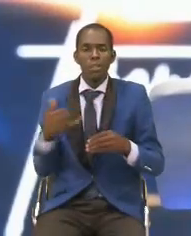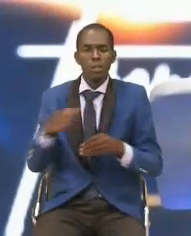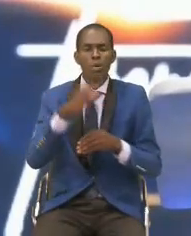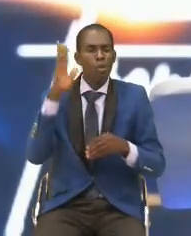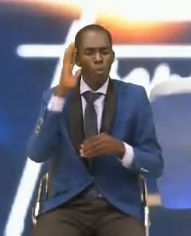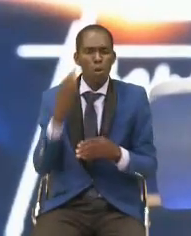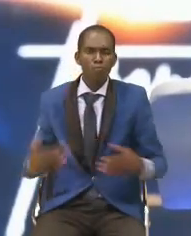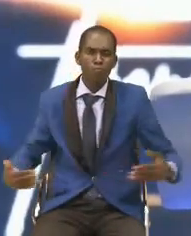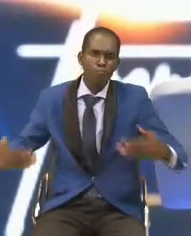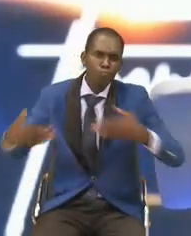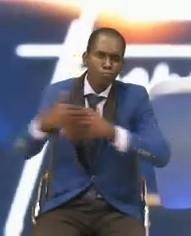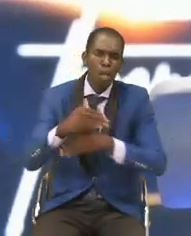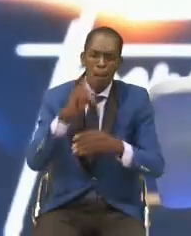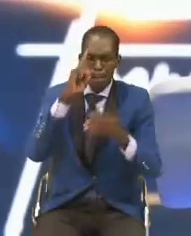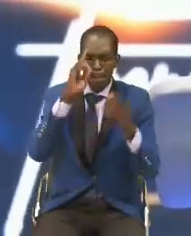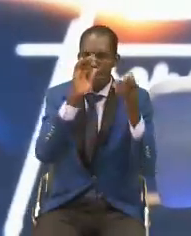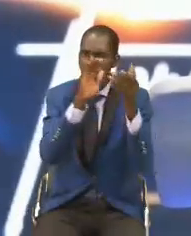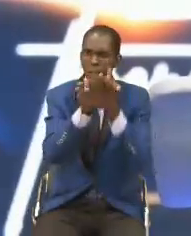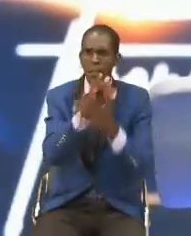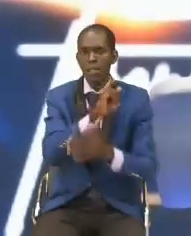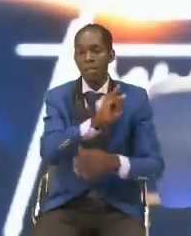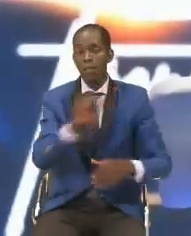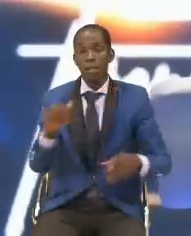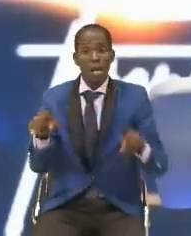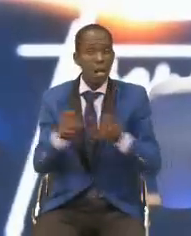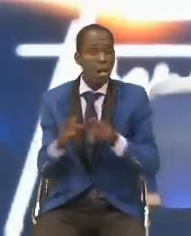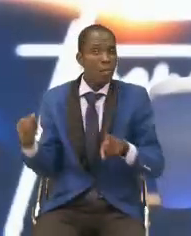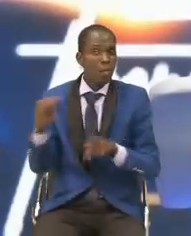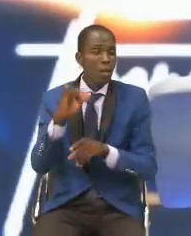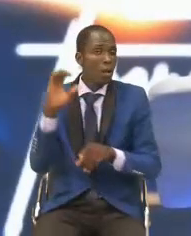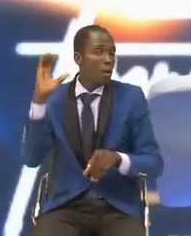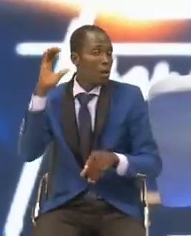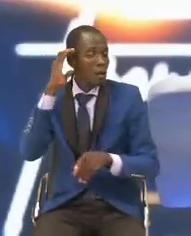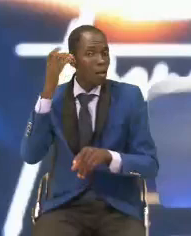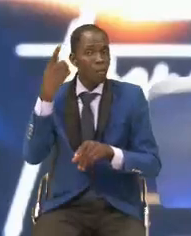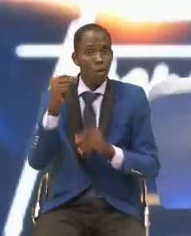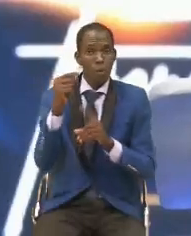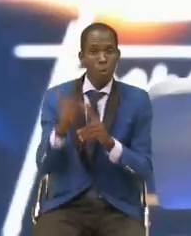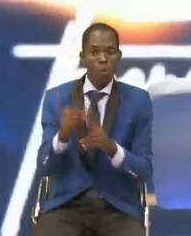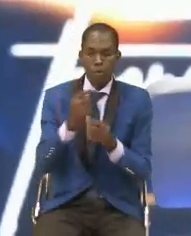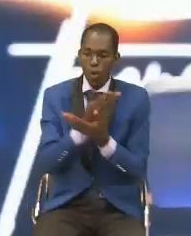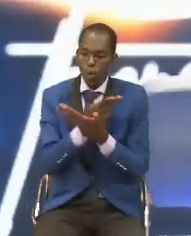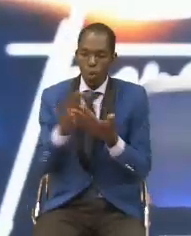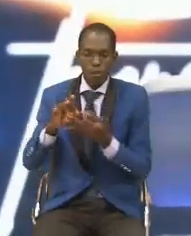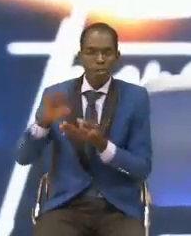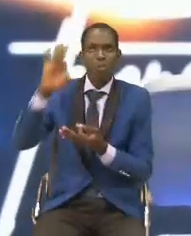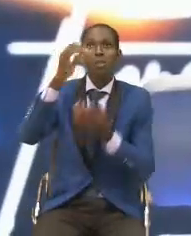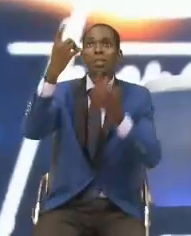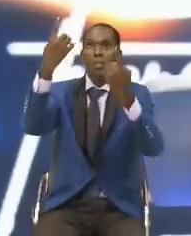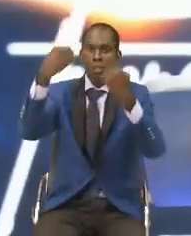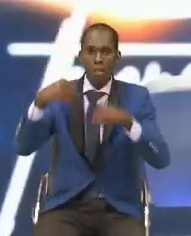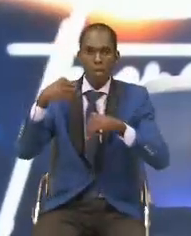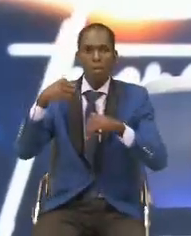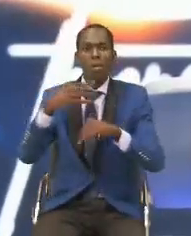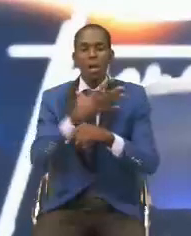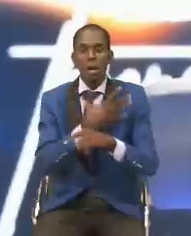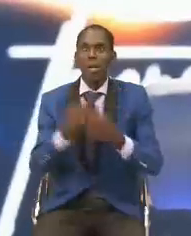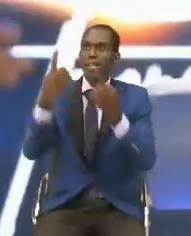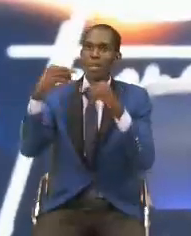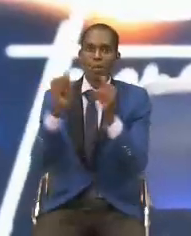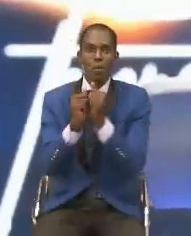they were soaking each in they were embracing they were believing and as they heard the word the holy